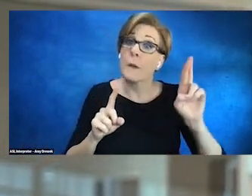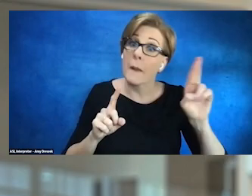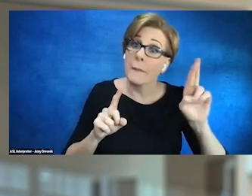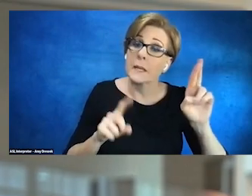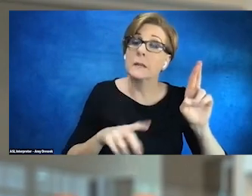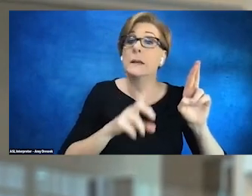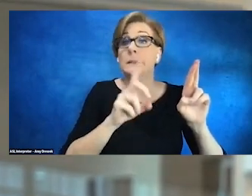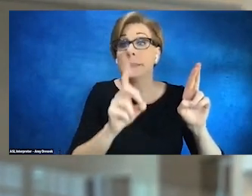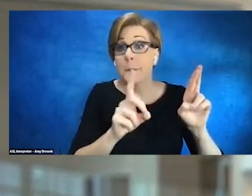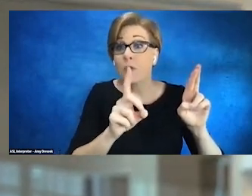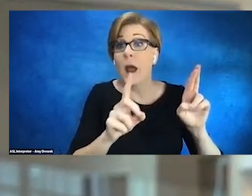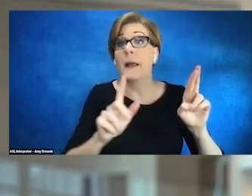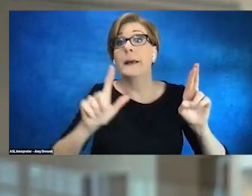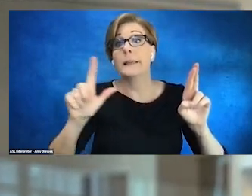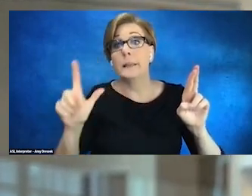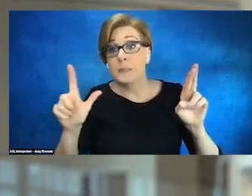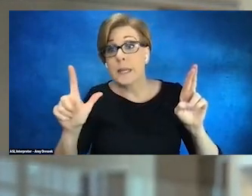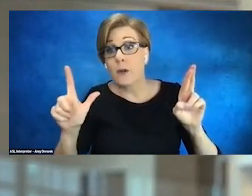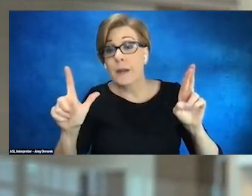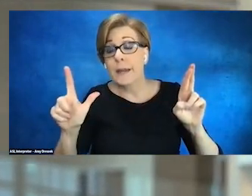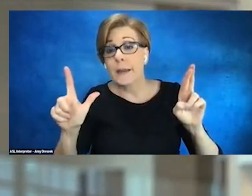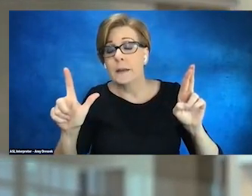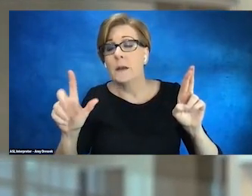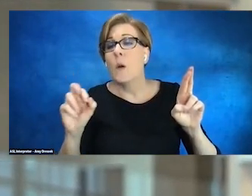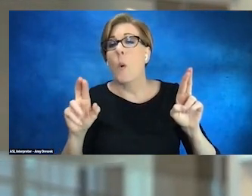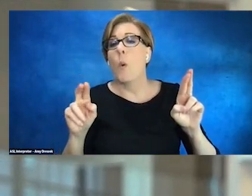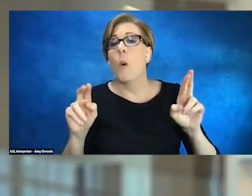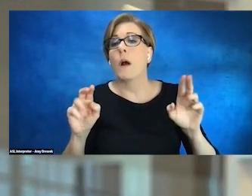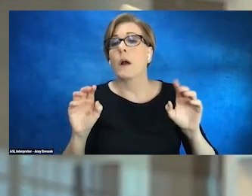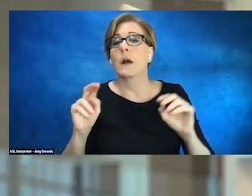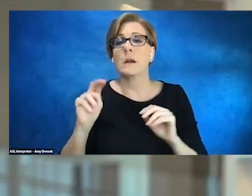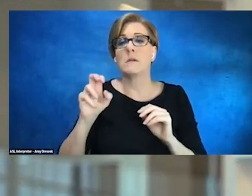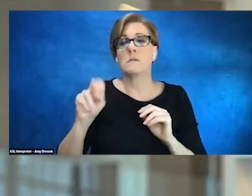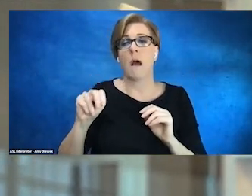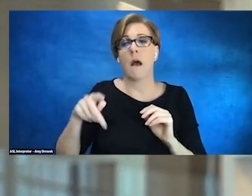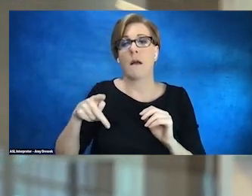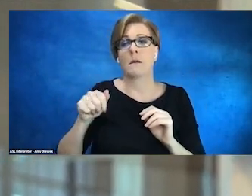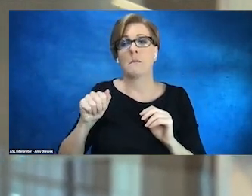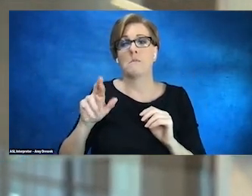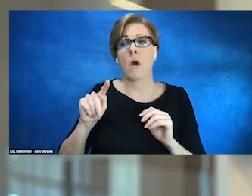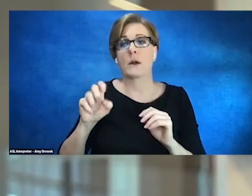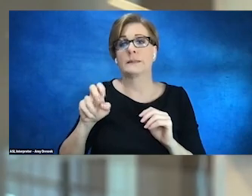different ballot style for a Libertarian, or if you're going to have a non-partisan ballot, you